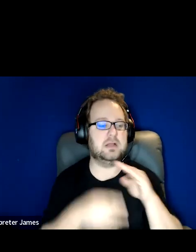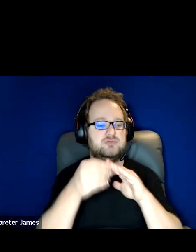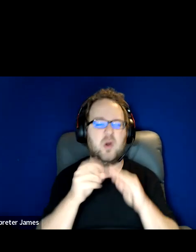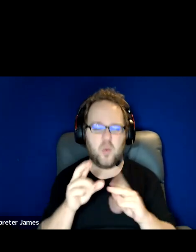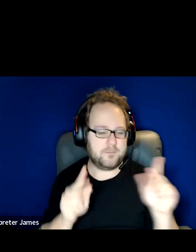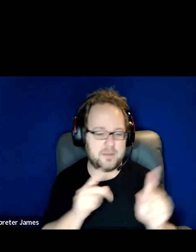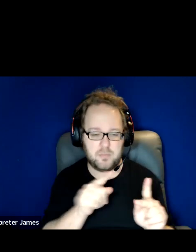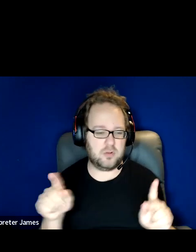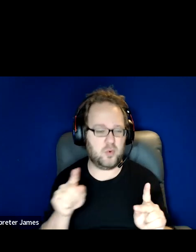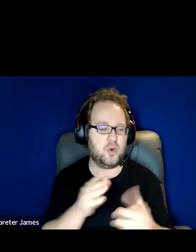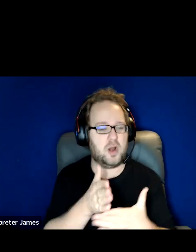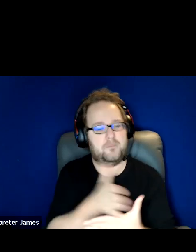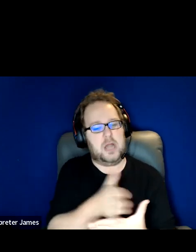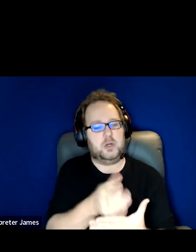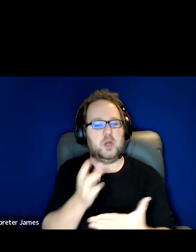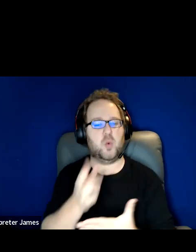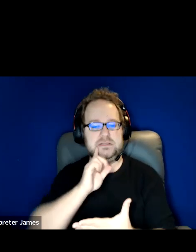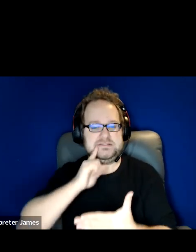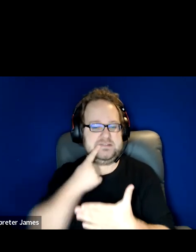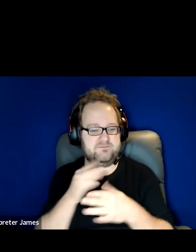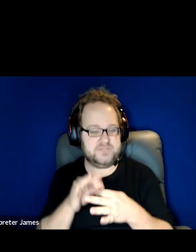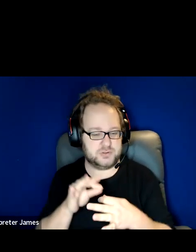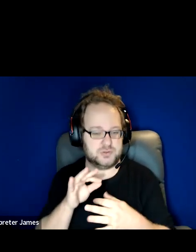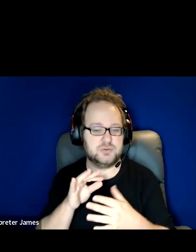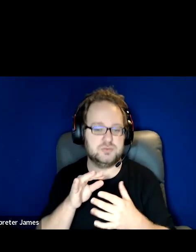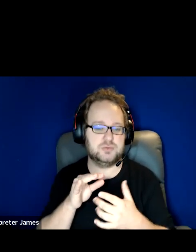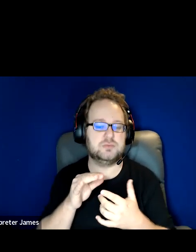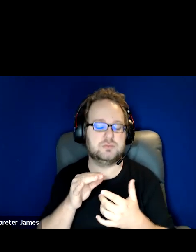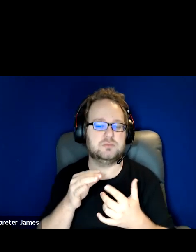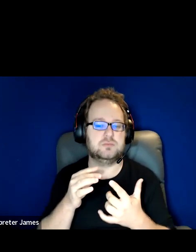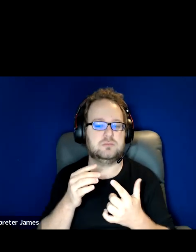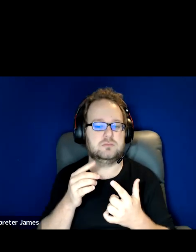immunocompromised also need additional doses of COVID 19